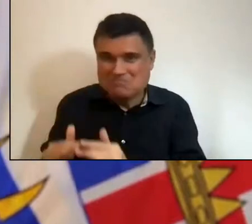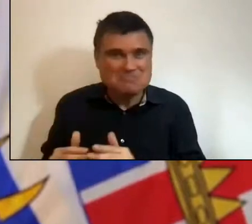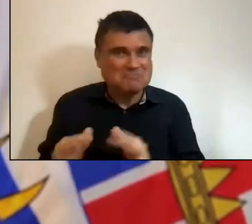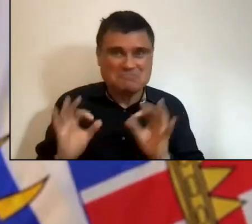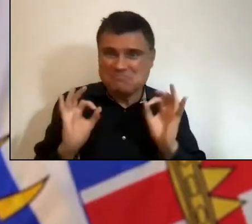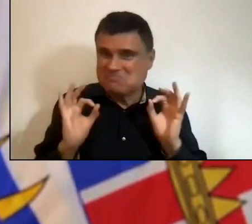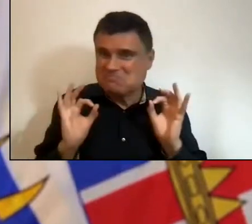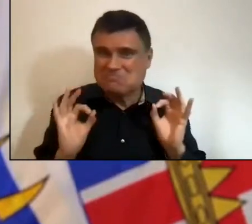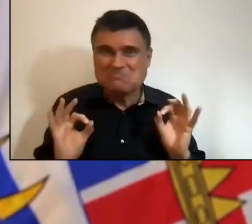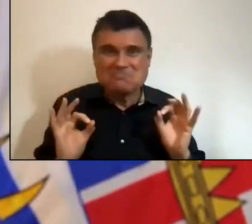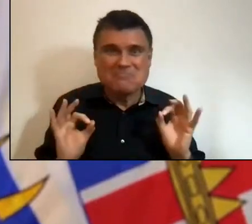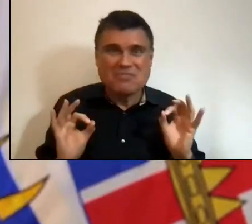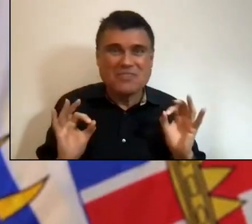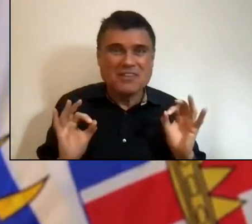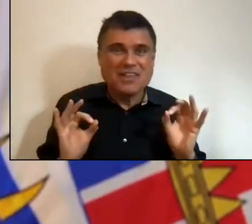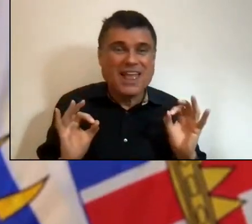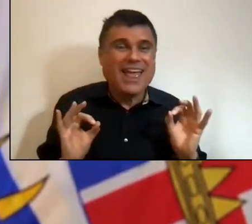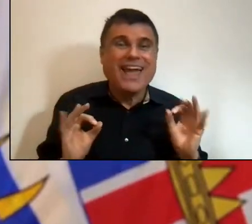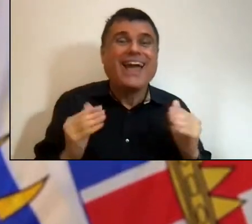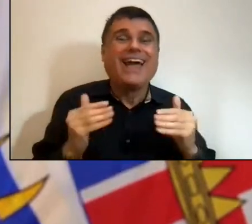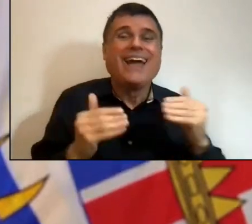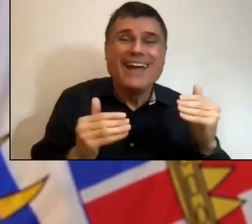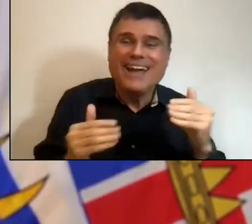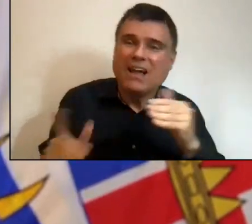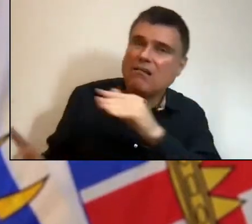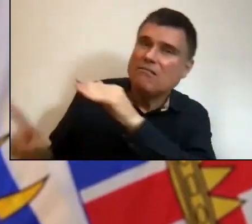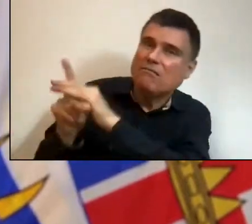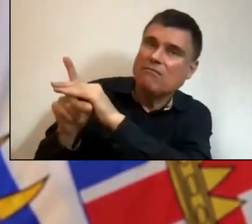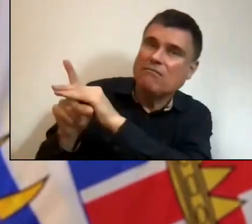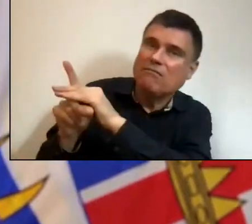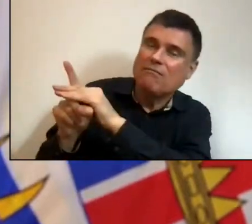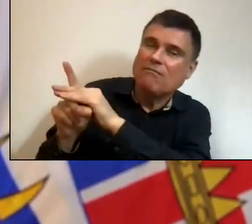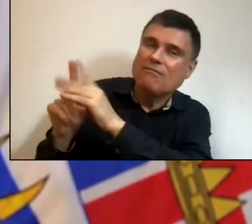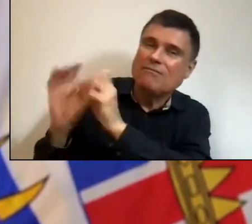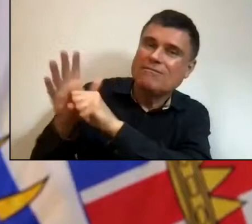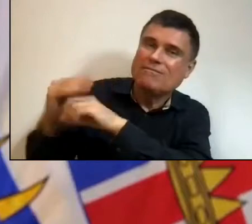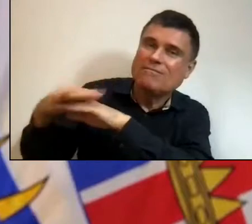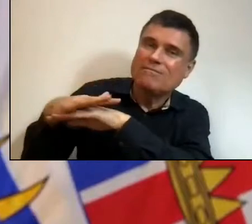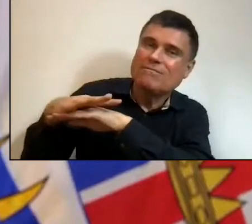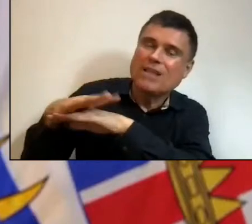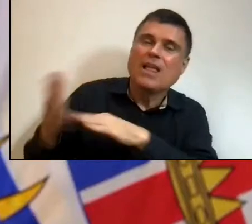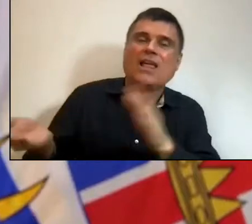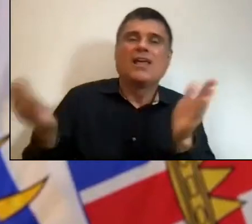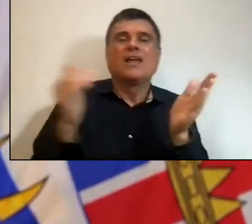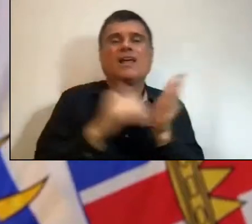had to take different tactics like using the B.C. vaccine card to support those higher risk